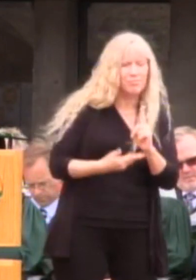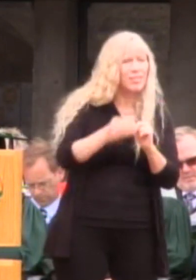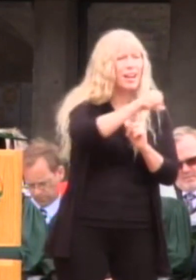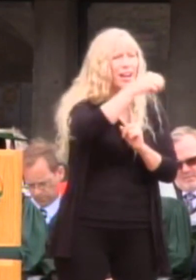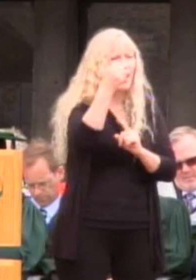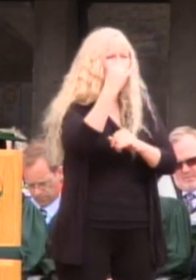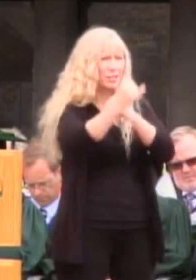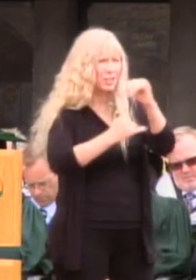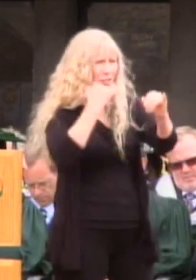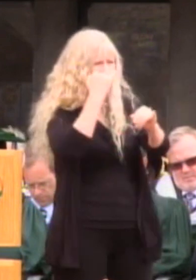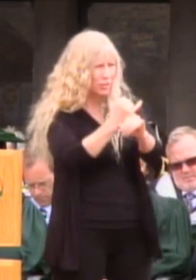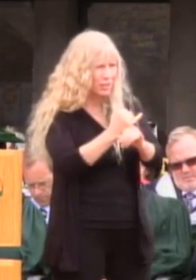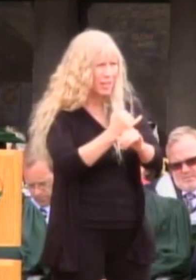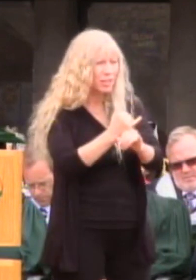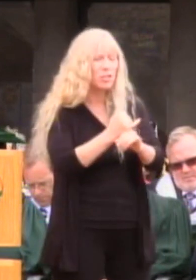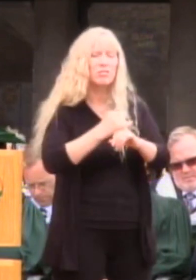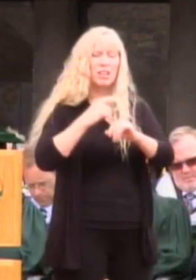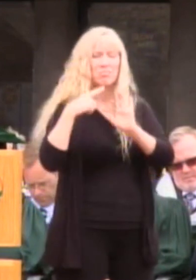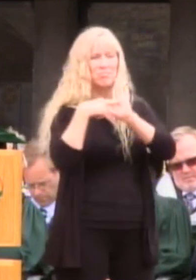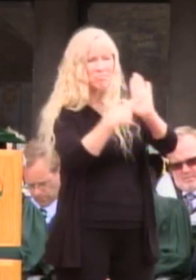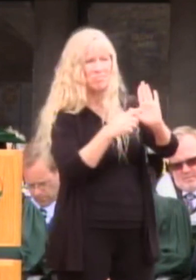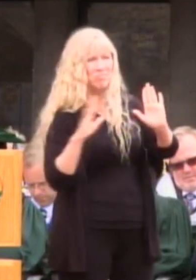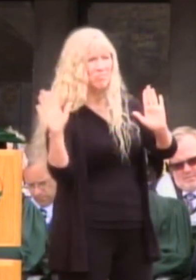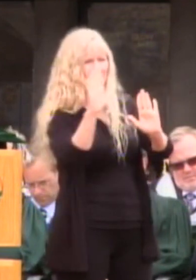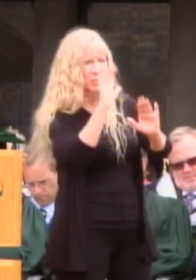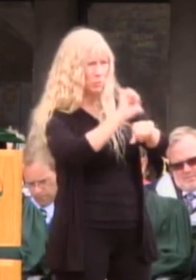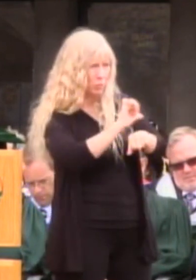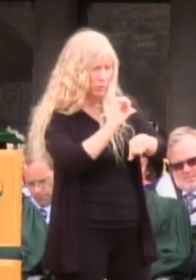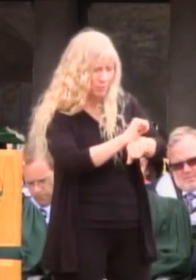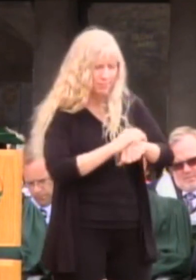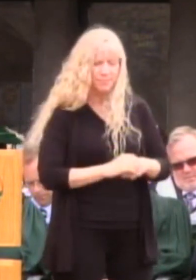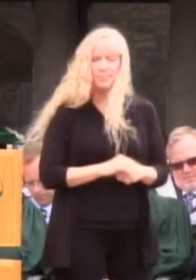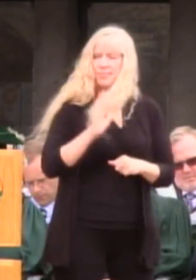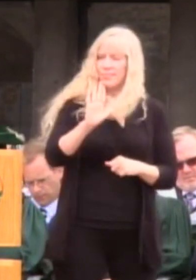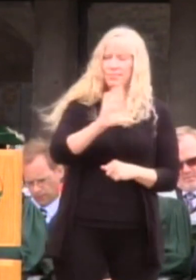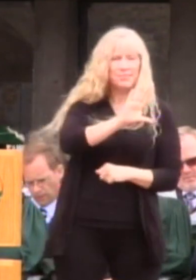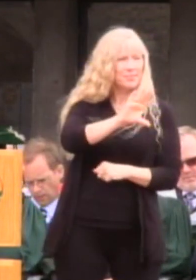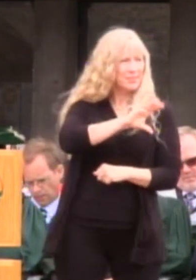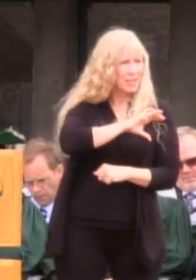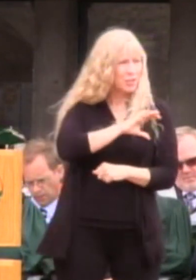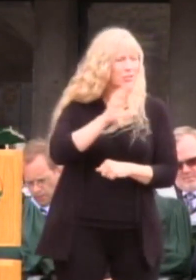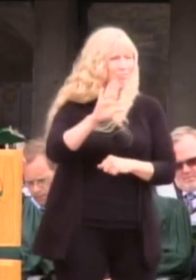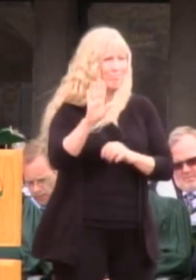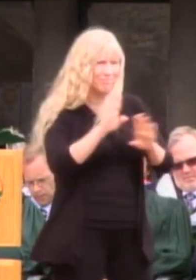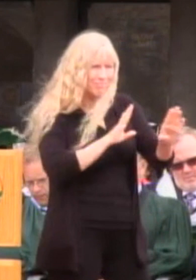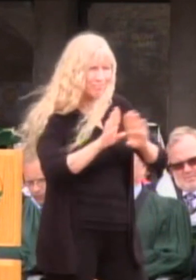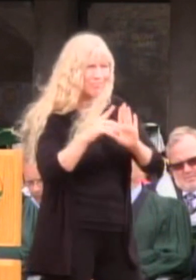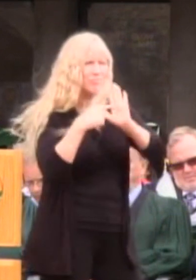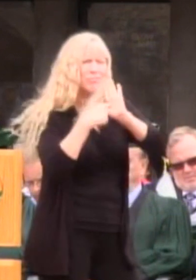work here at Trent University. David's character and conduct reflect Trent's fundamental principles